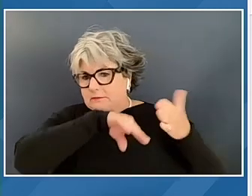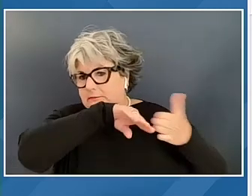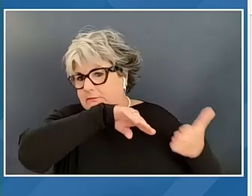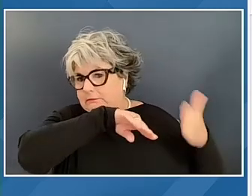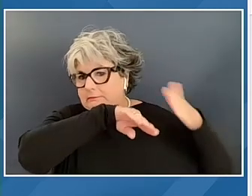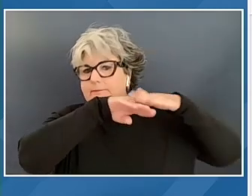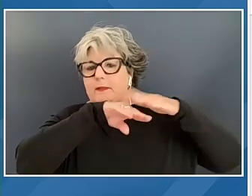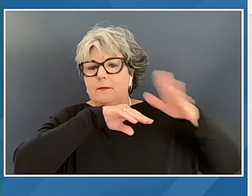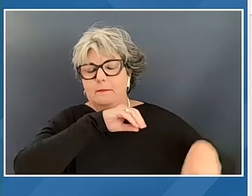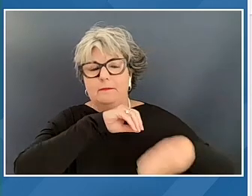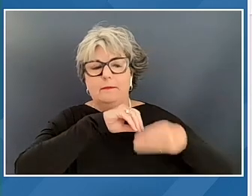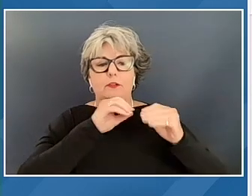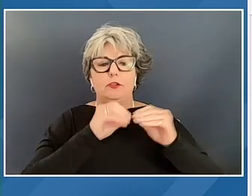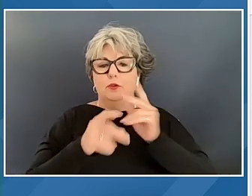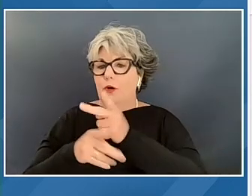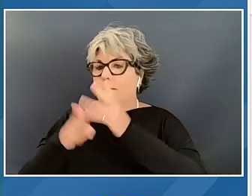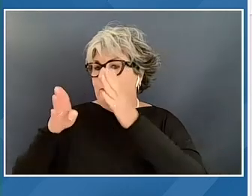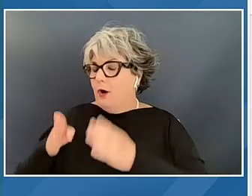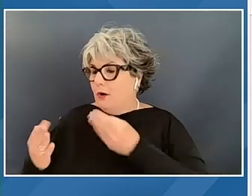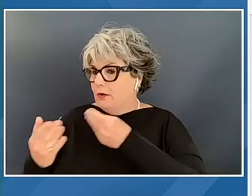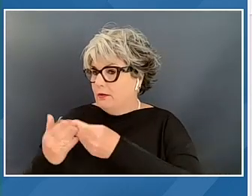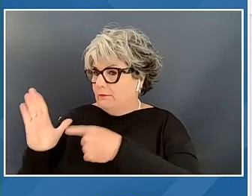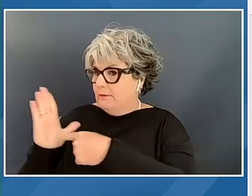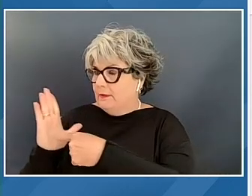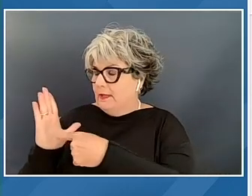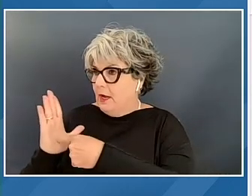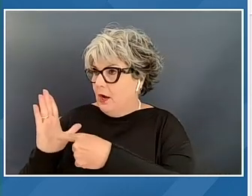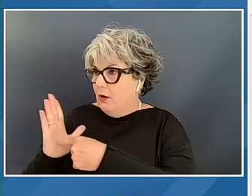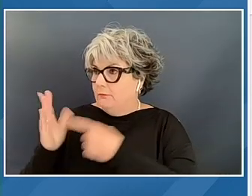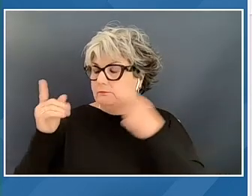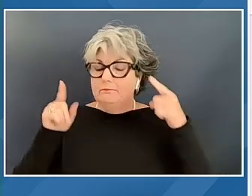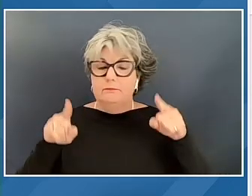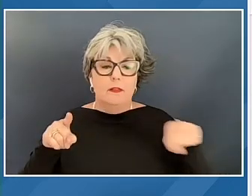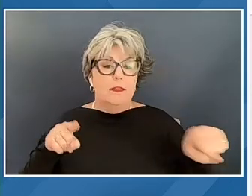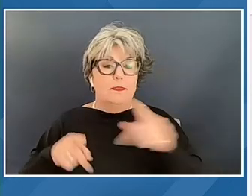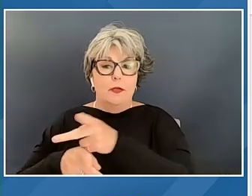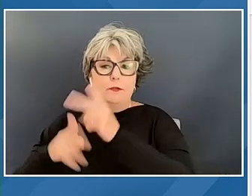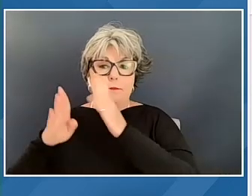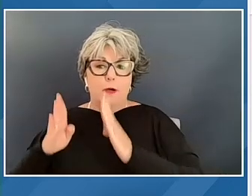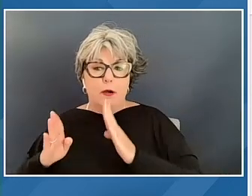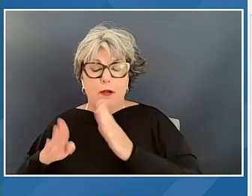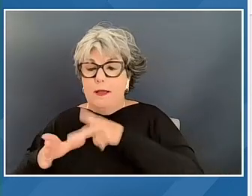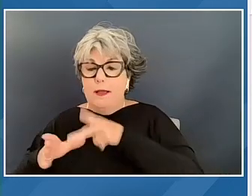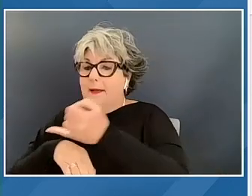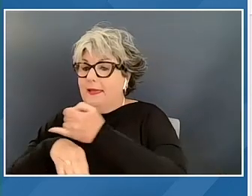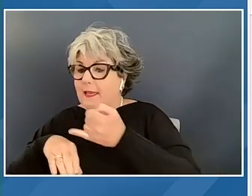to a borrower's balance. That resulted in those borrowers paying interest on top of interest, and some